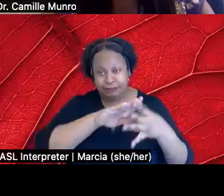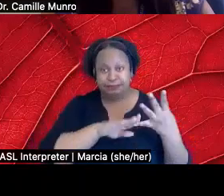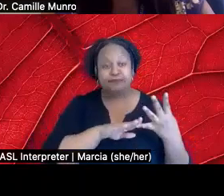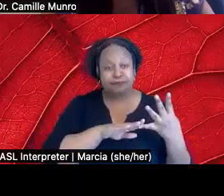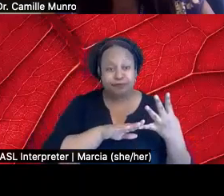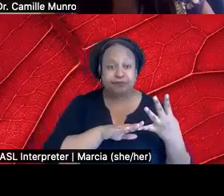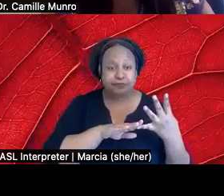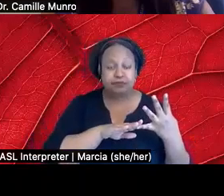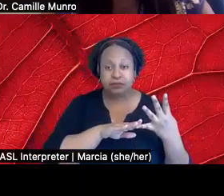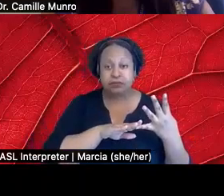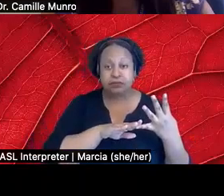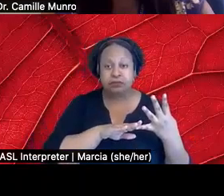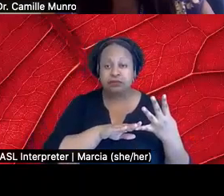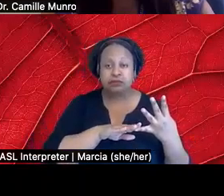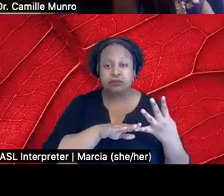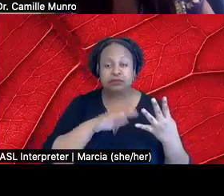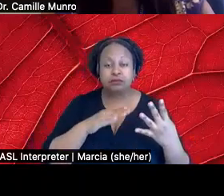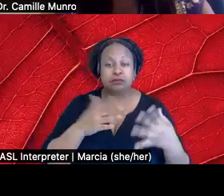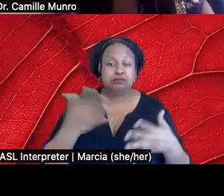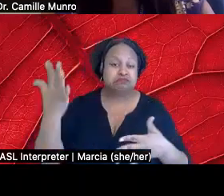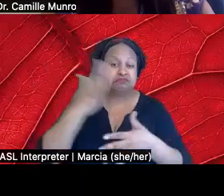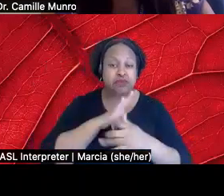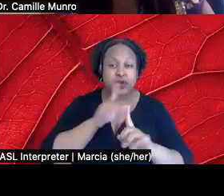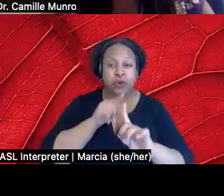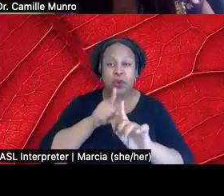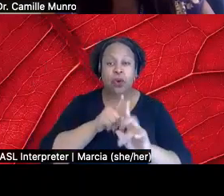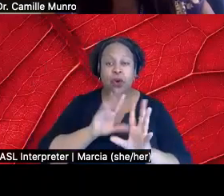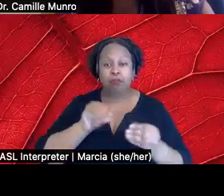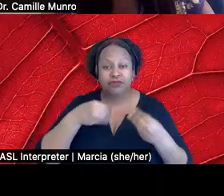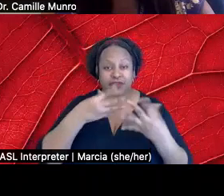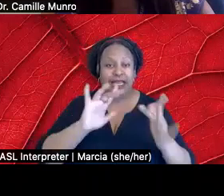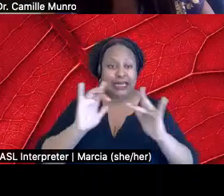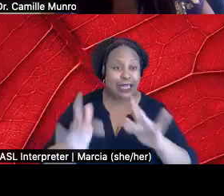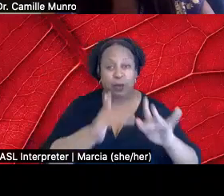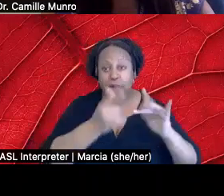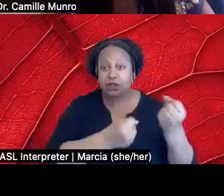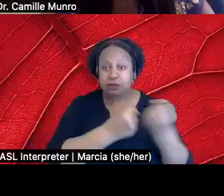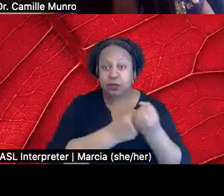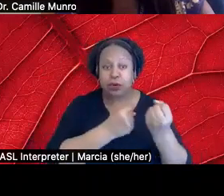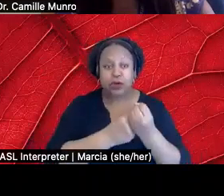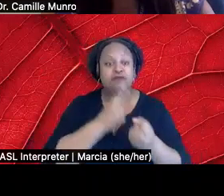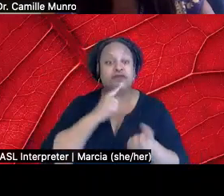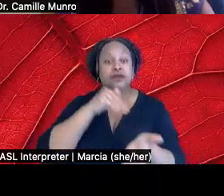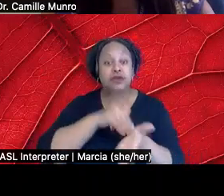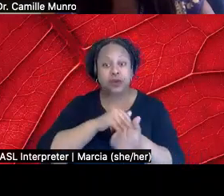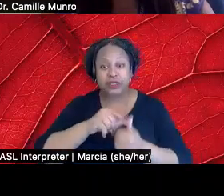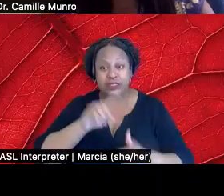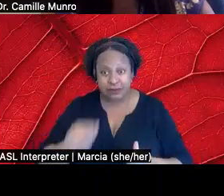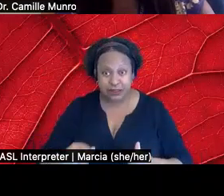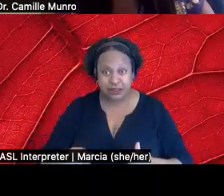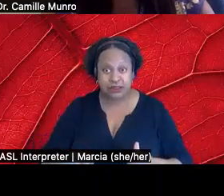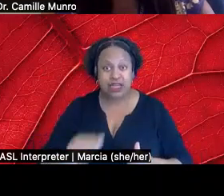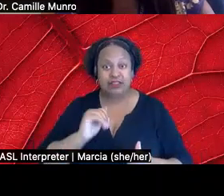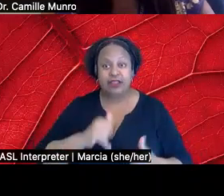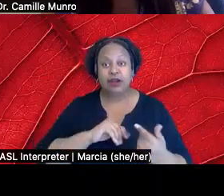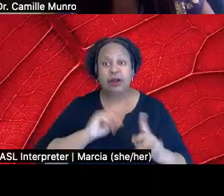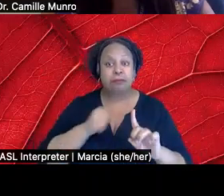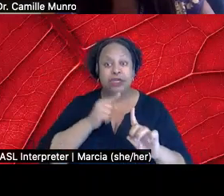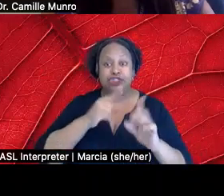The main mission is providing network and support for physicians with disabilities and some of their mission some of their mission statements include opening